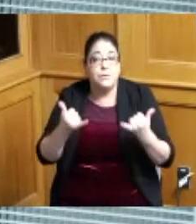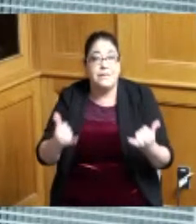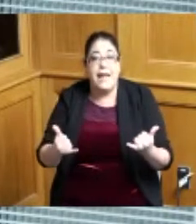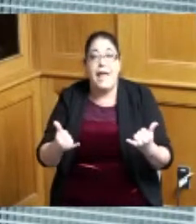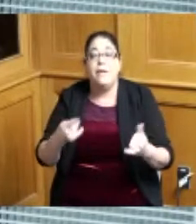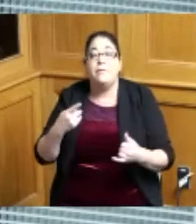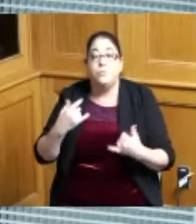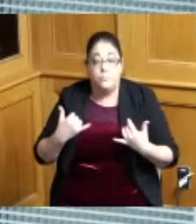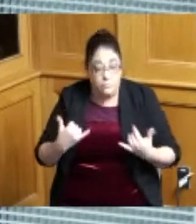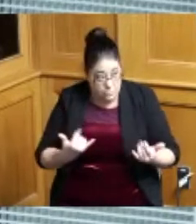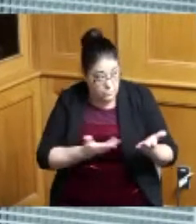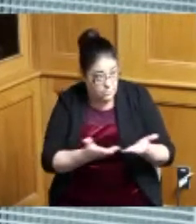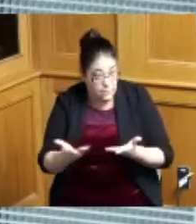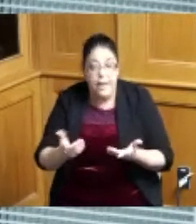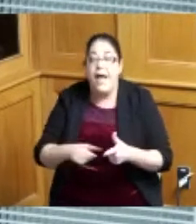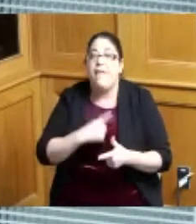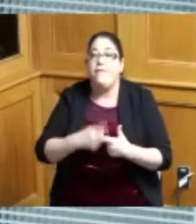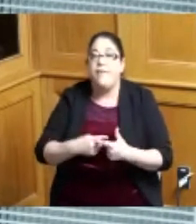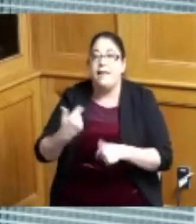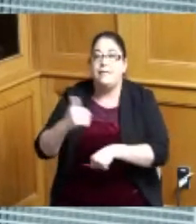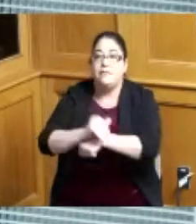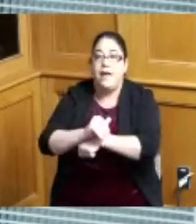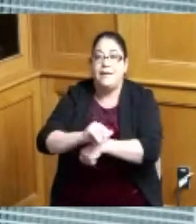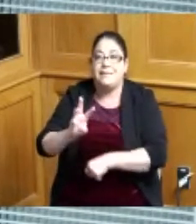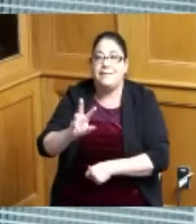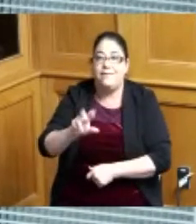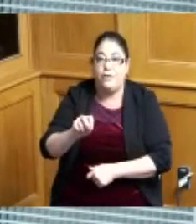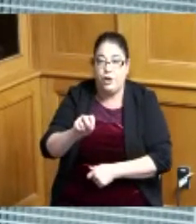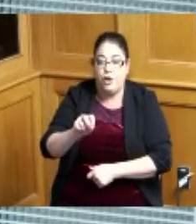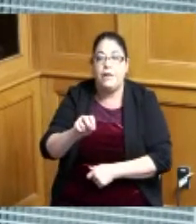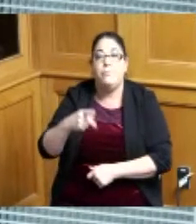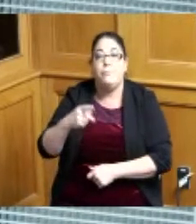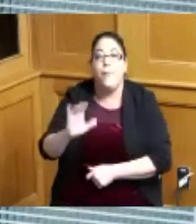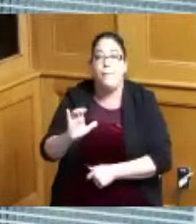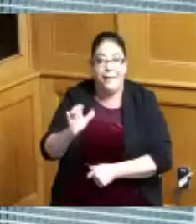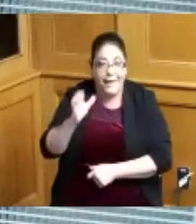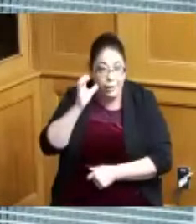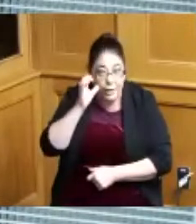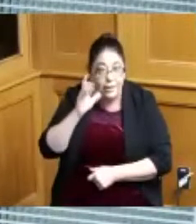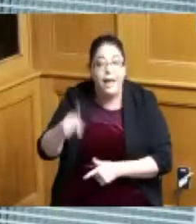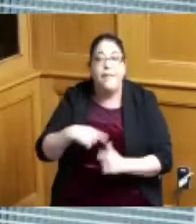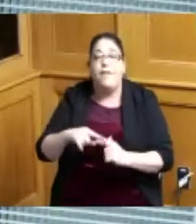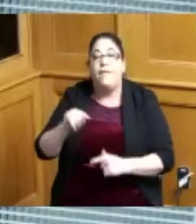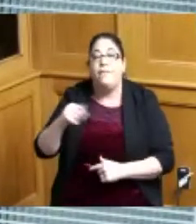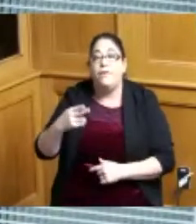this evening at 6:30. we have an additional public hearing Thursday the 28th has been spoken at one